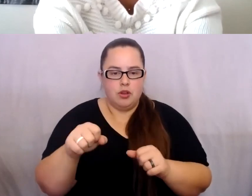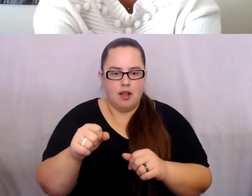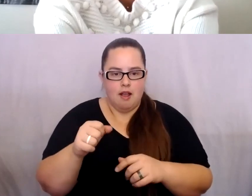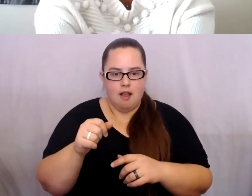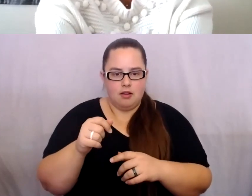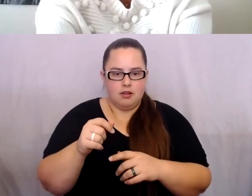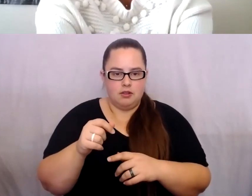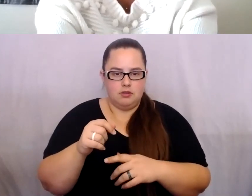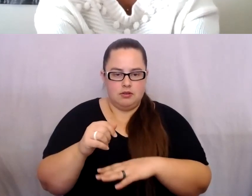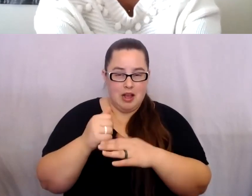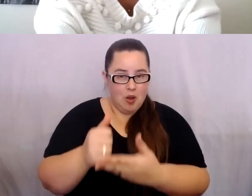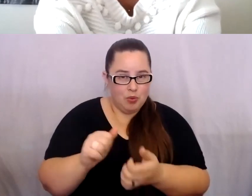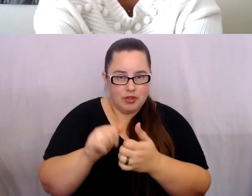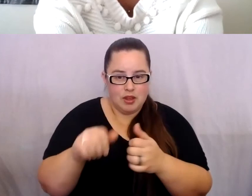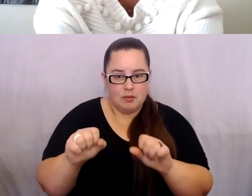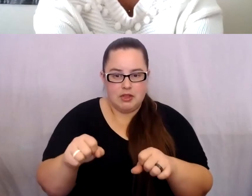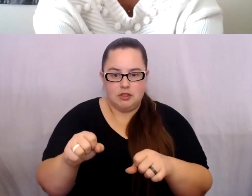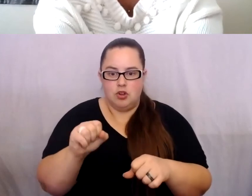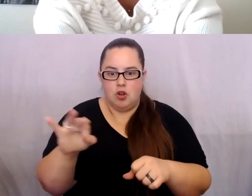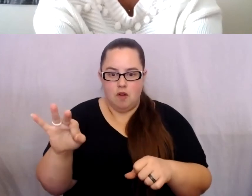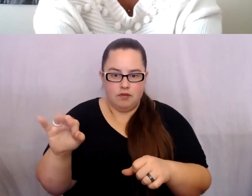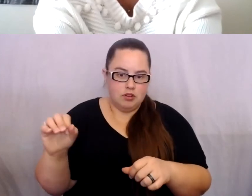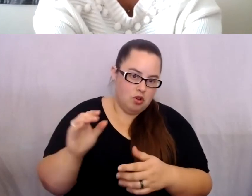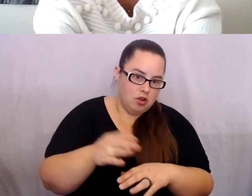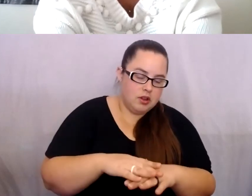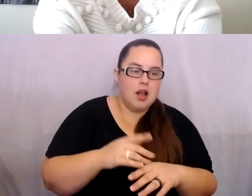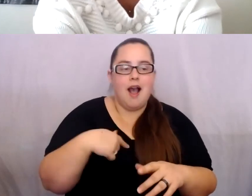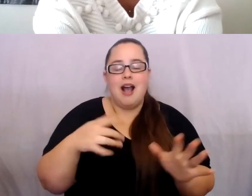The state guidelines and see where you can give them these breaks when possible.